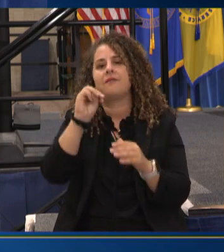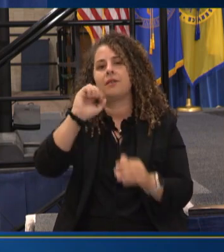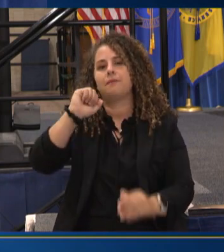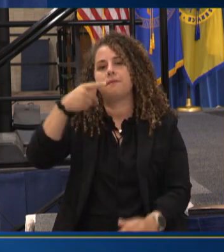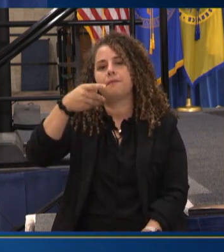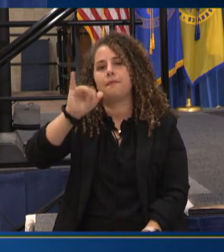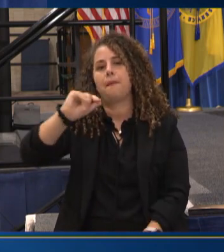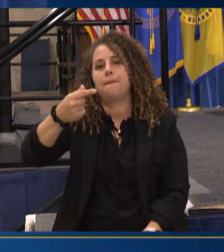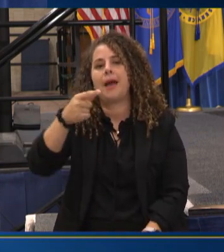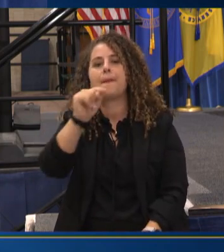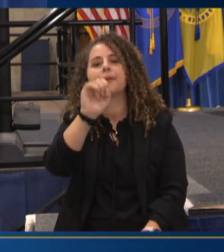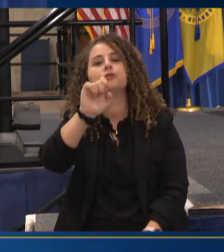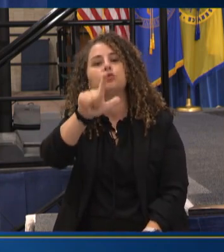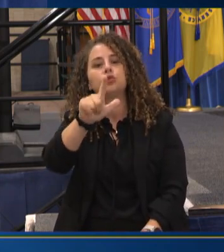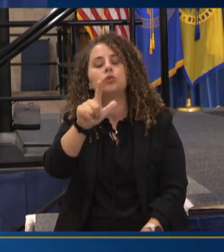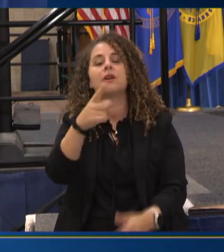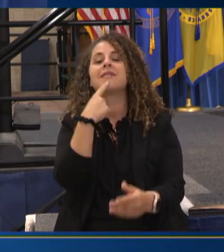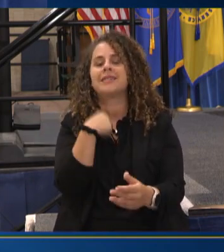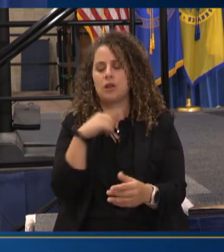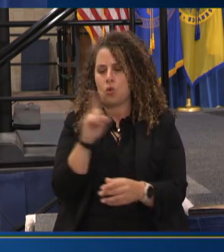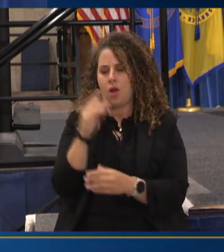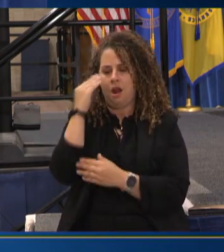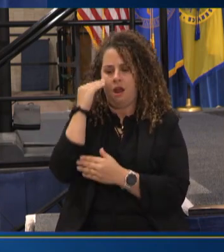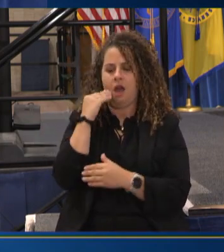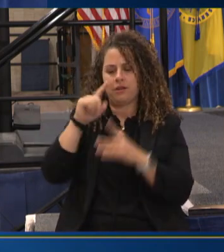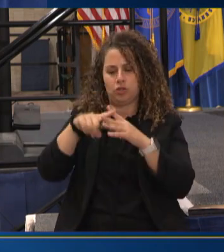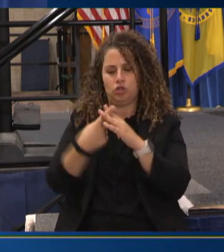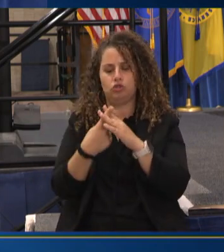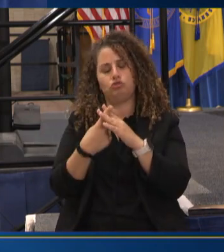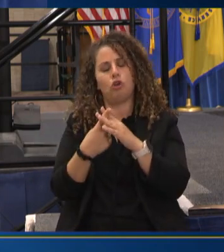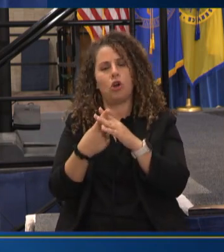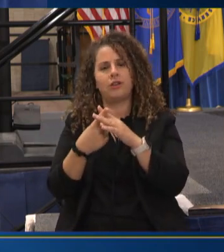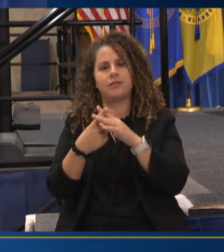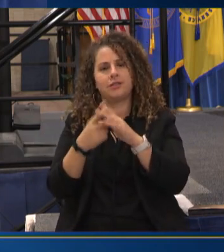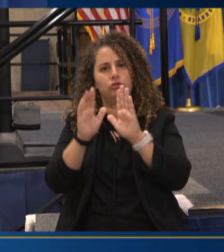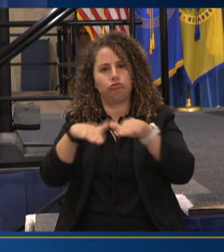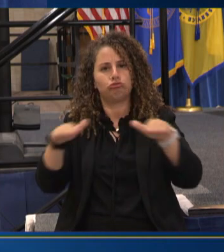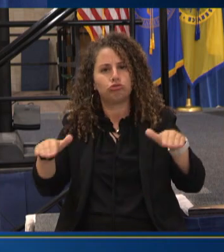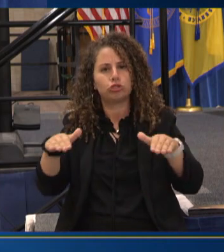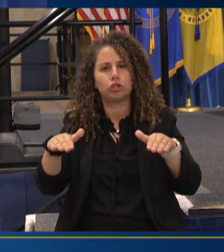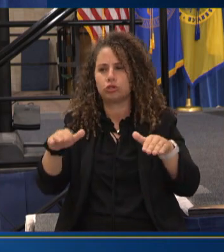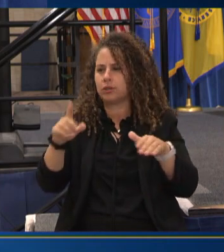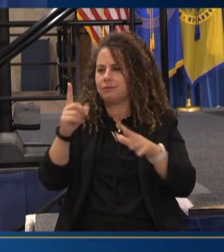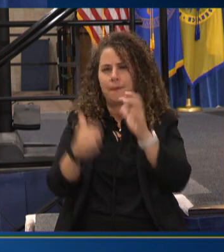that can tell us where Head Start children nationwide may be most exposed to an array